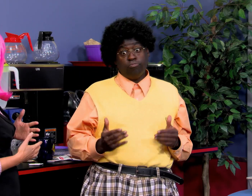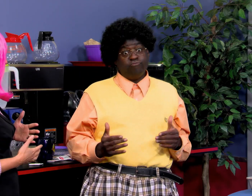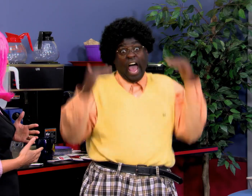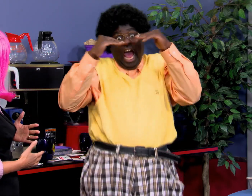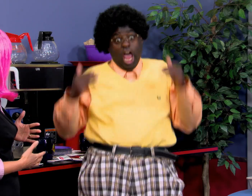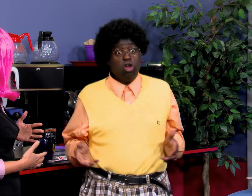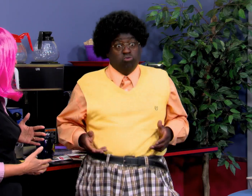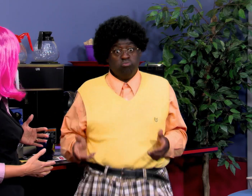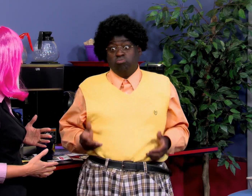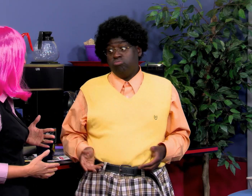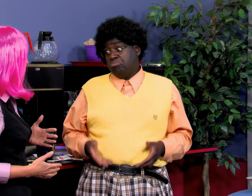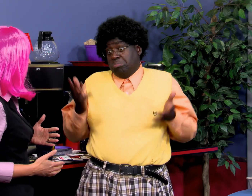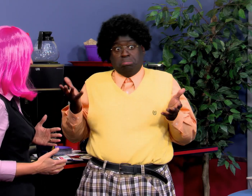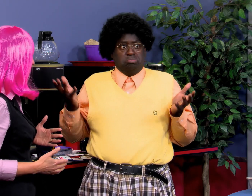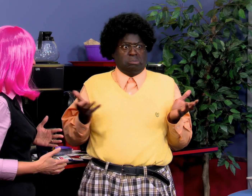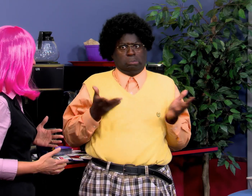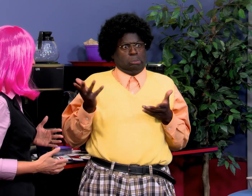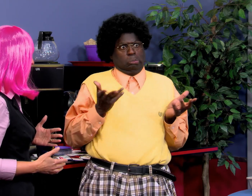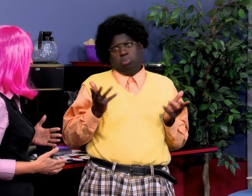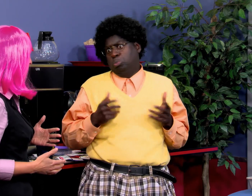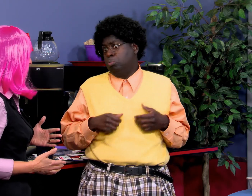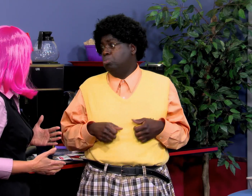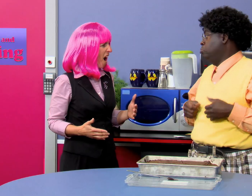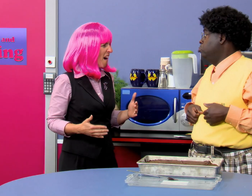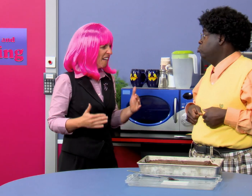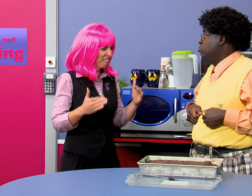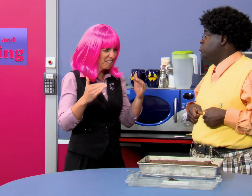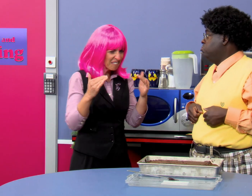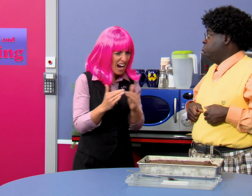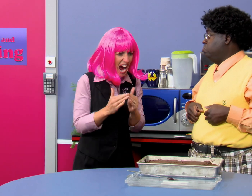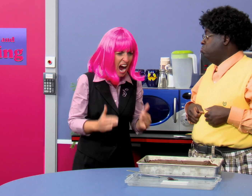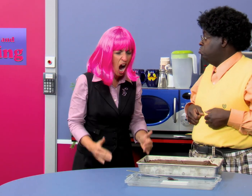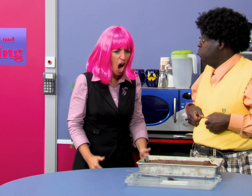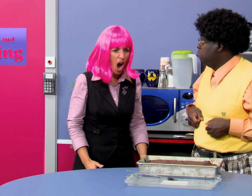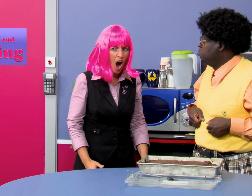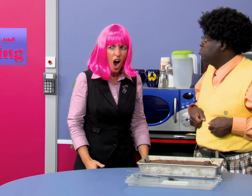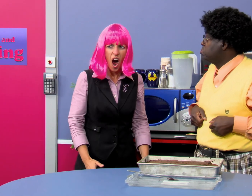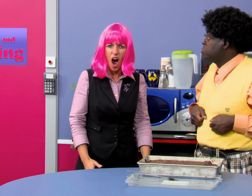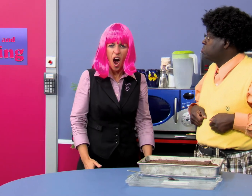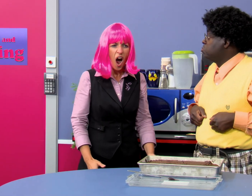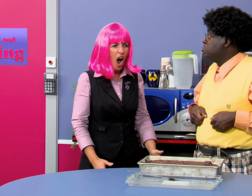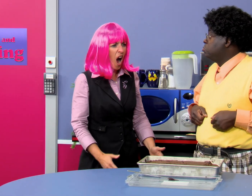THAT'S FAIR -- I THINK. UH, FAIR?